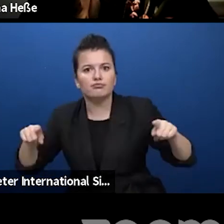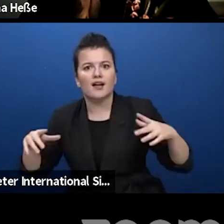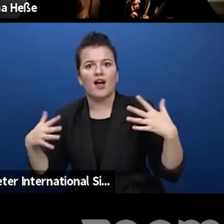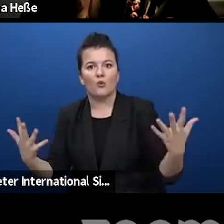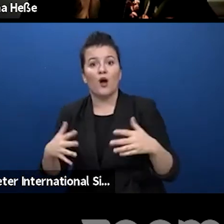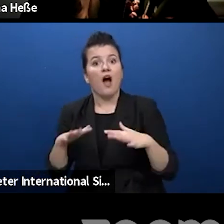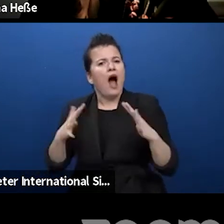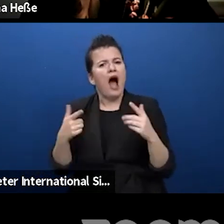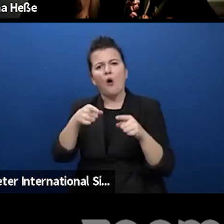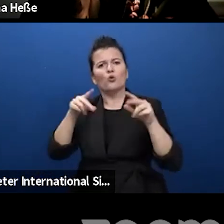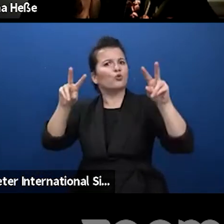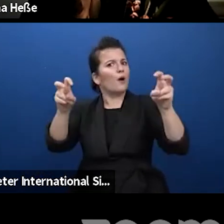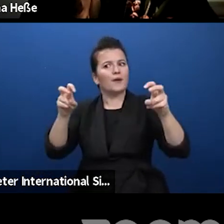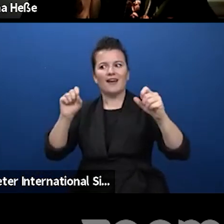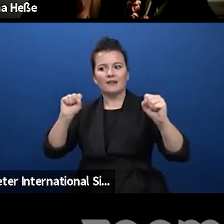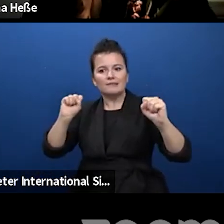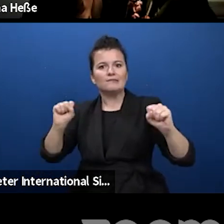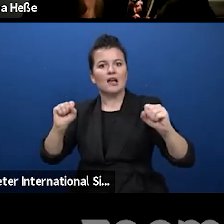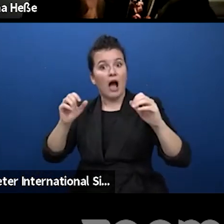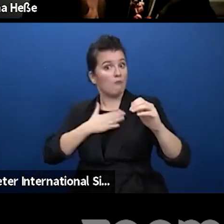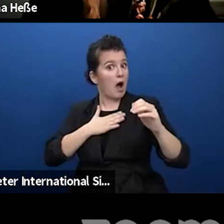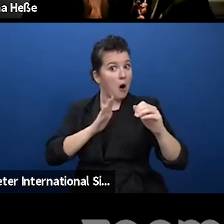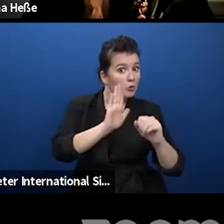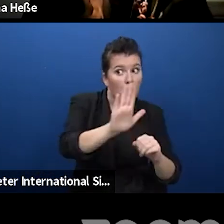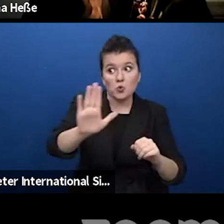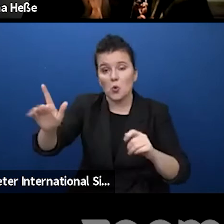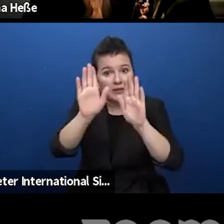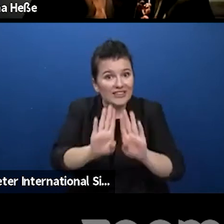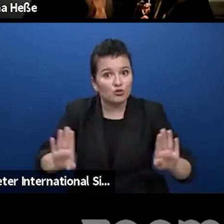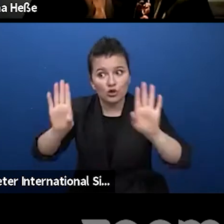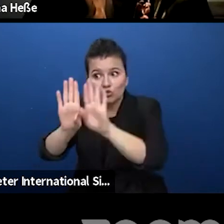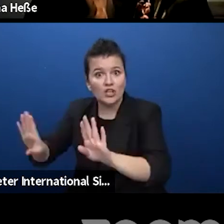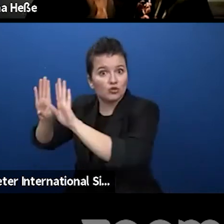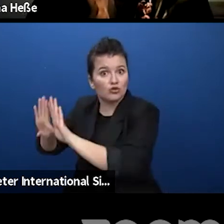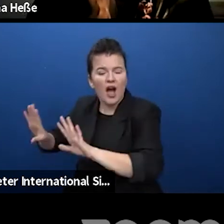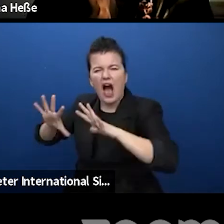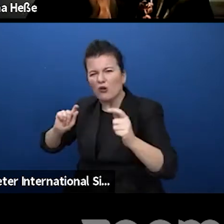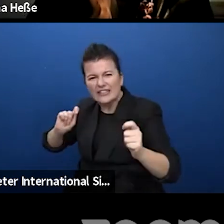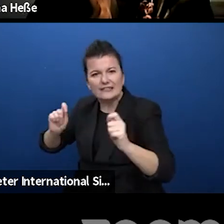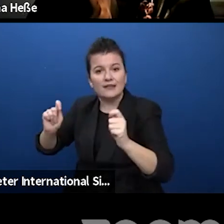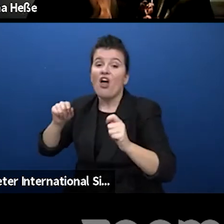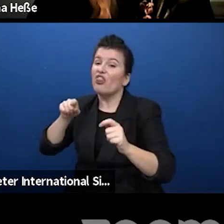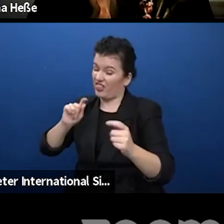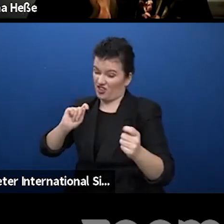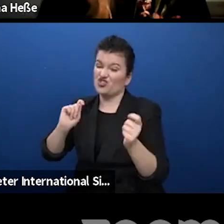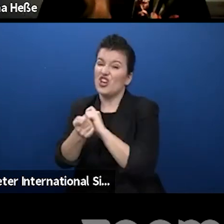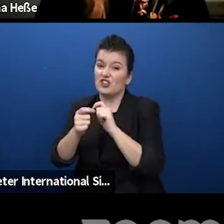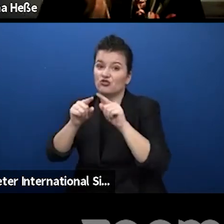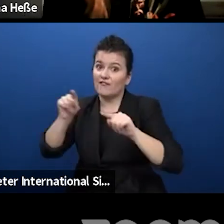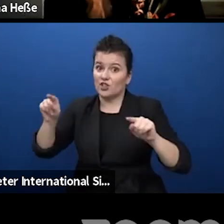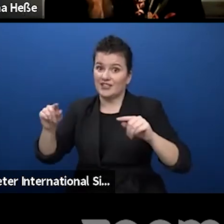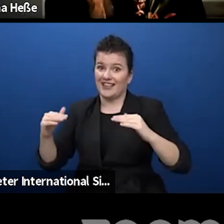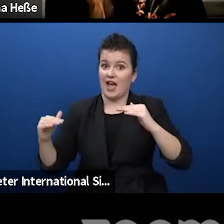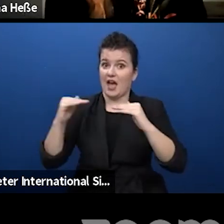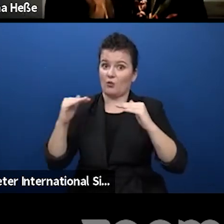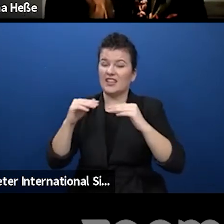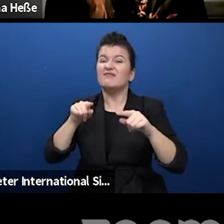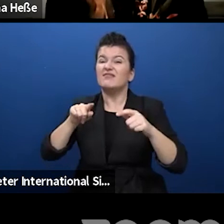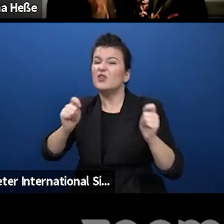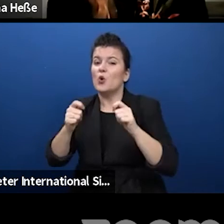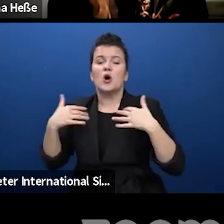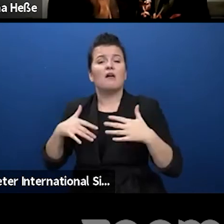in our theatres. What would be next steps in this very complex situation to go forward. It's just